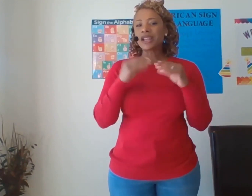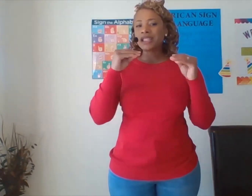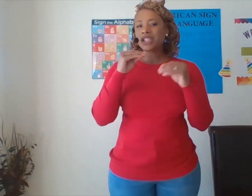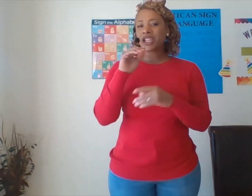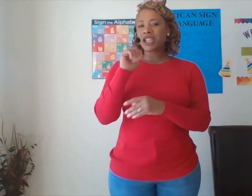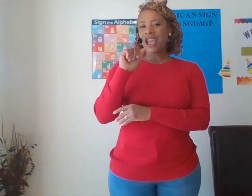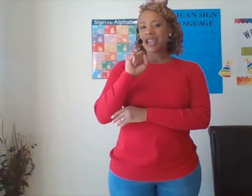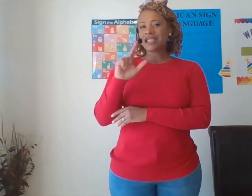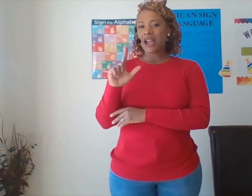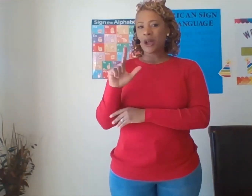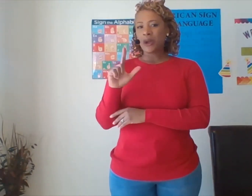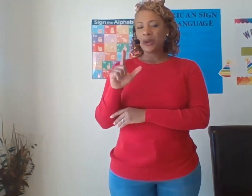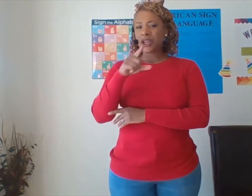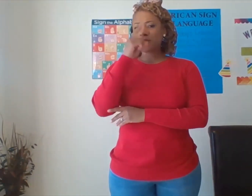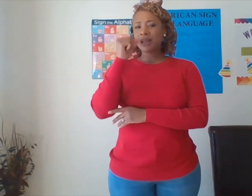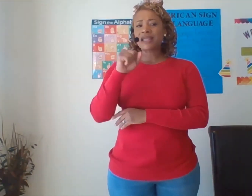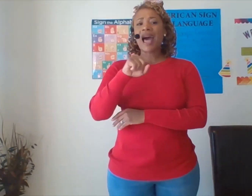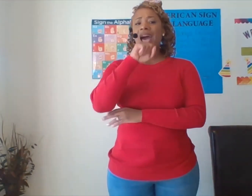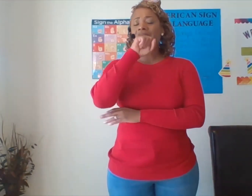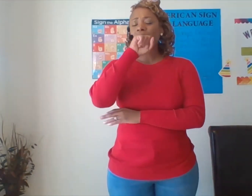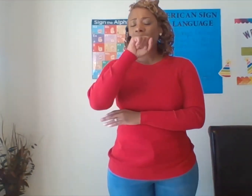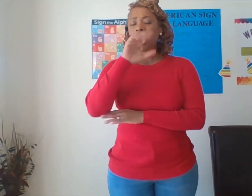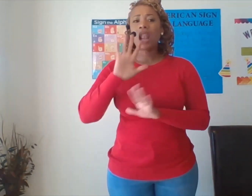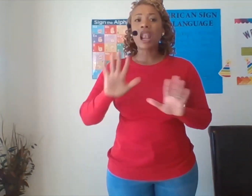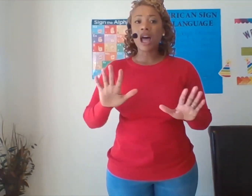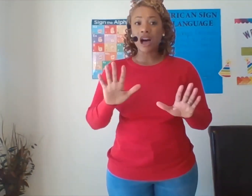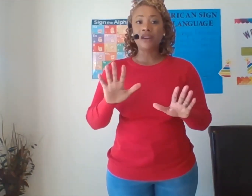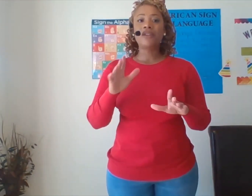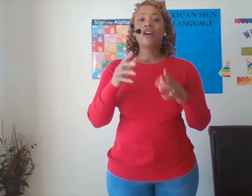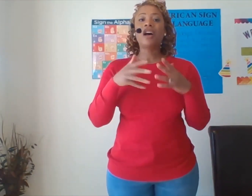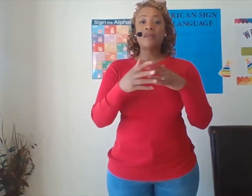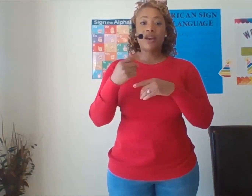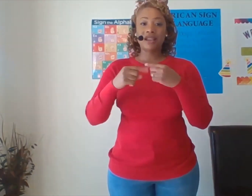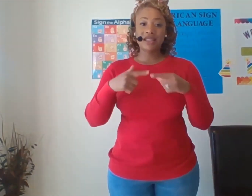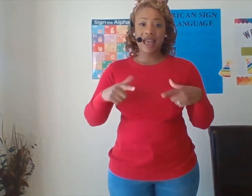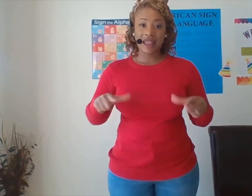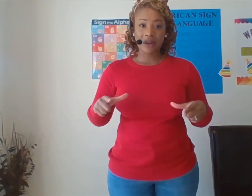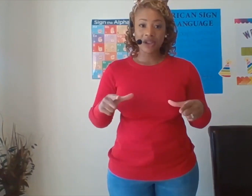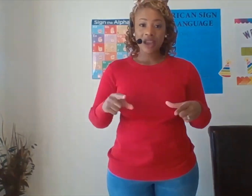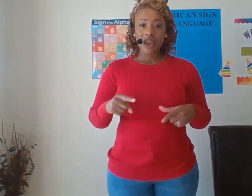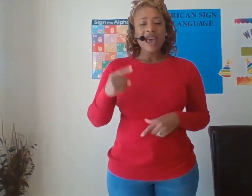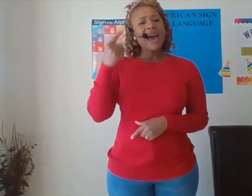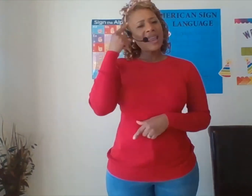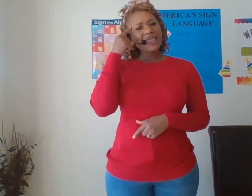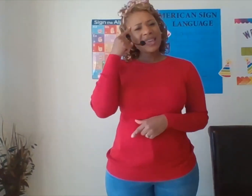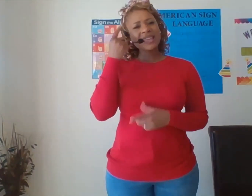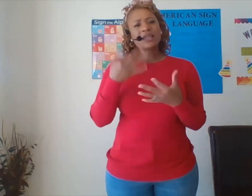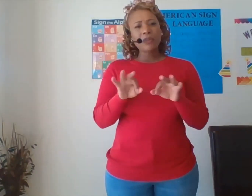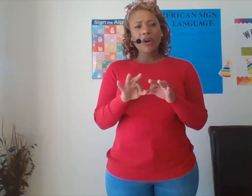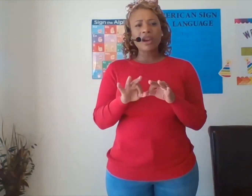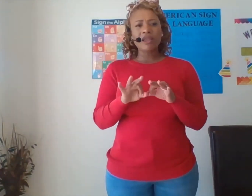teaching ASL is because I loved American Sign Language and I think it's important